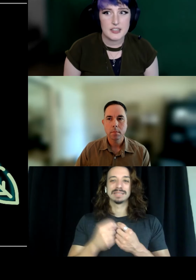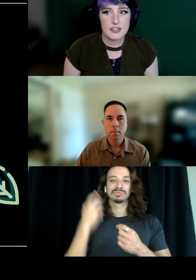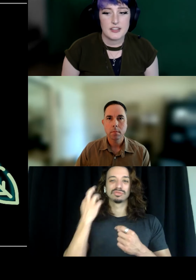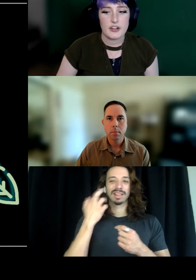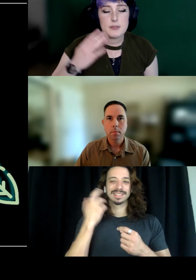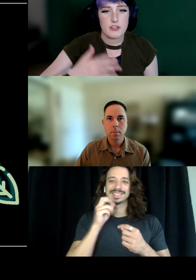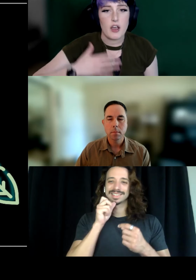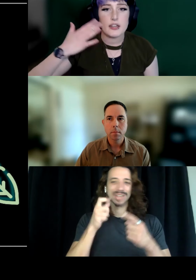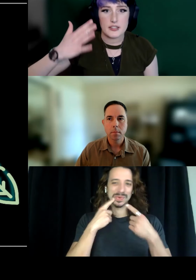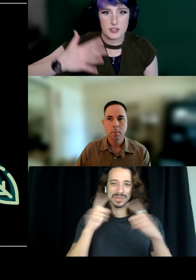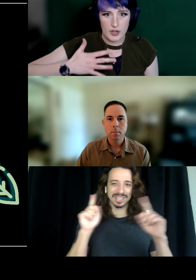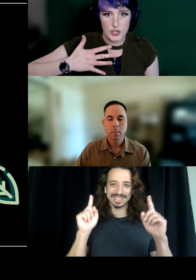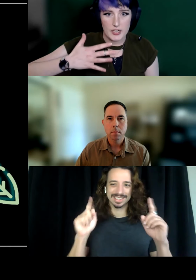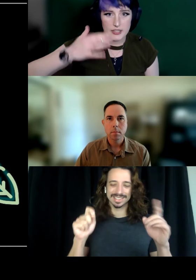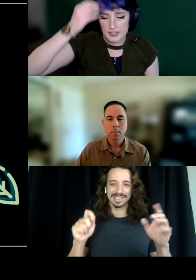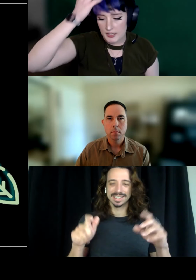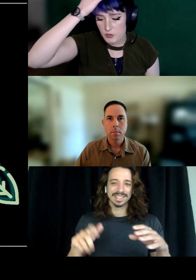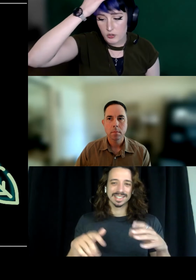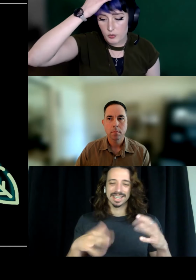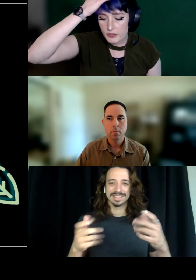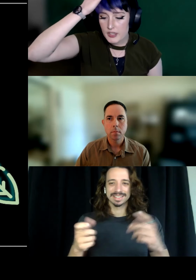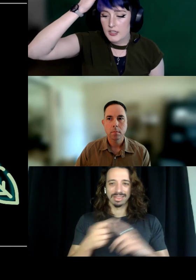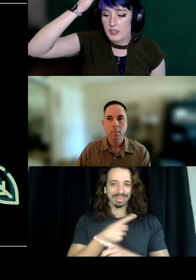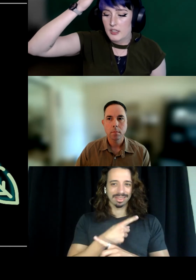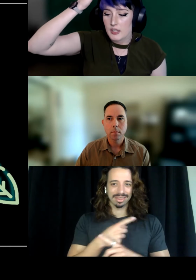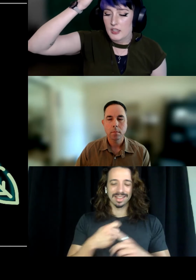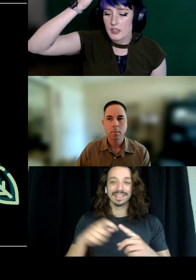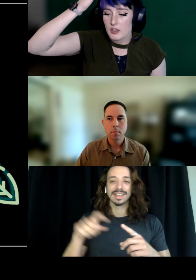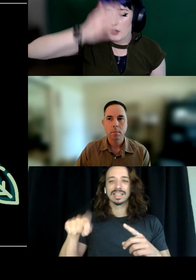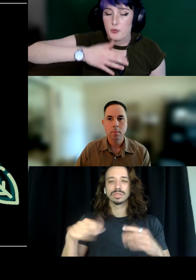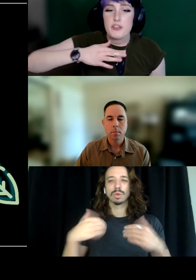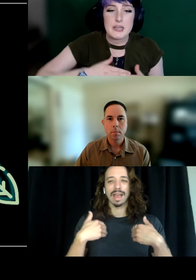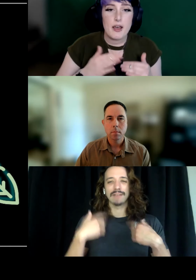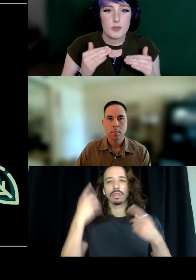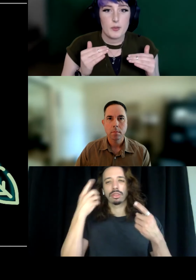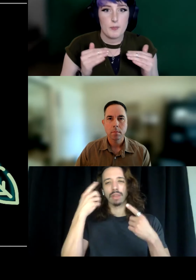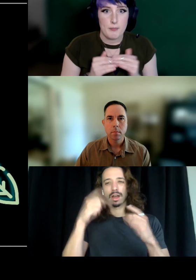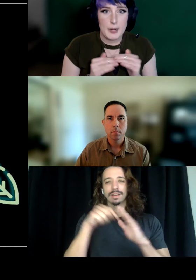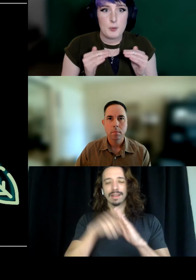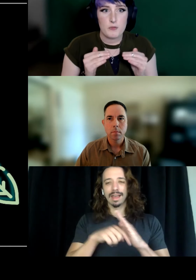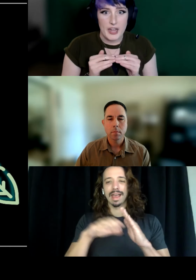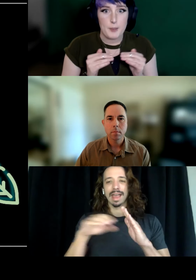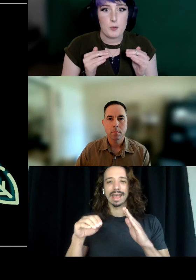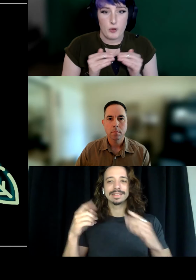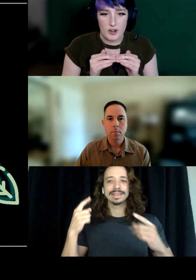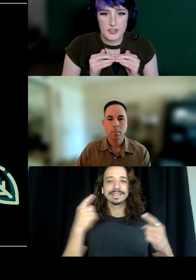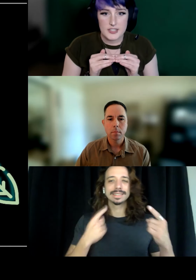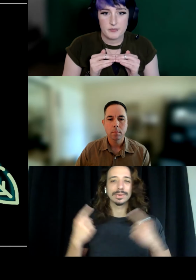there needs to be thought and consideration. Like if you, if we think about minimal viable products,